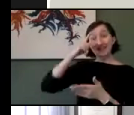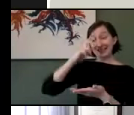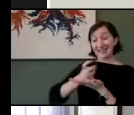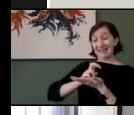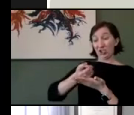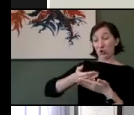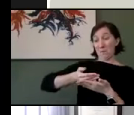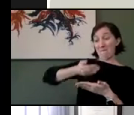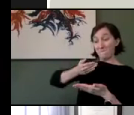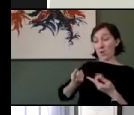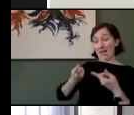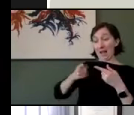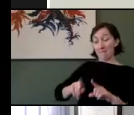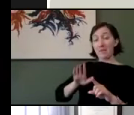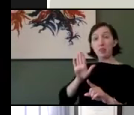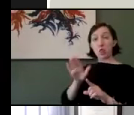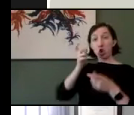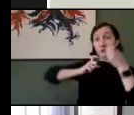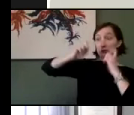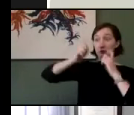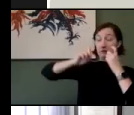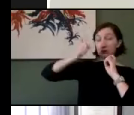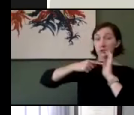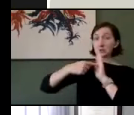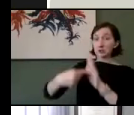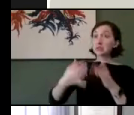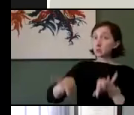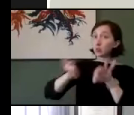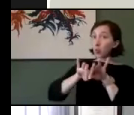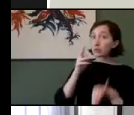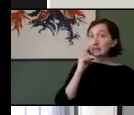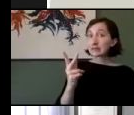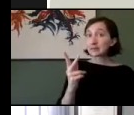A significant percentage of children